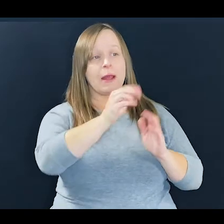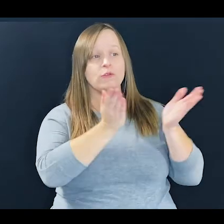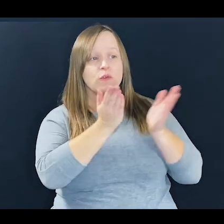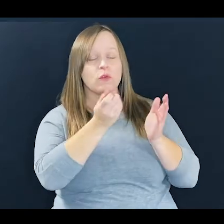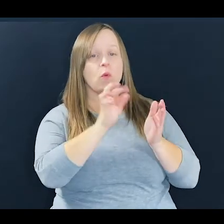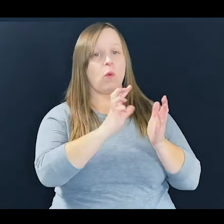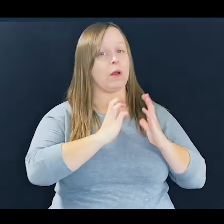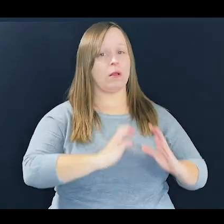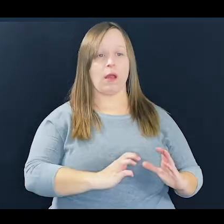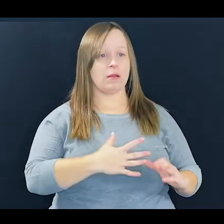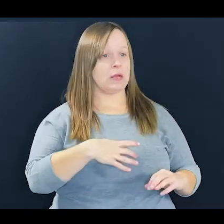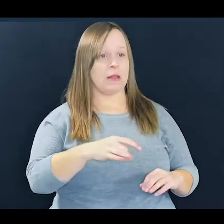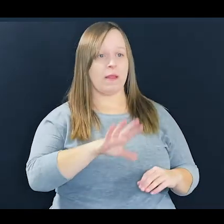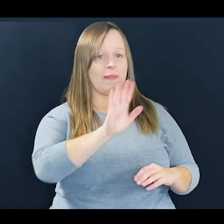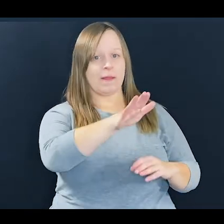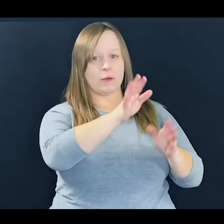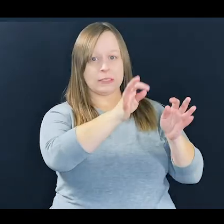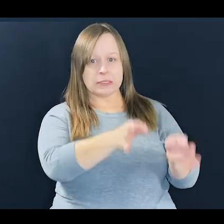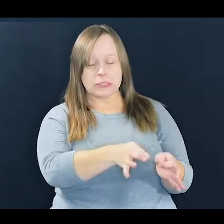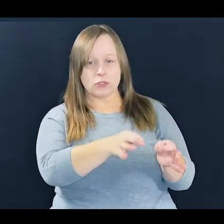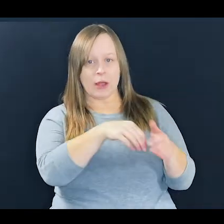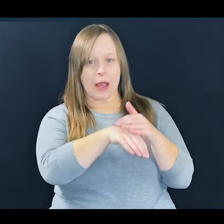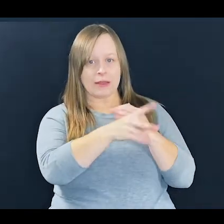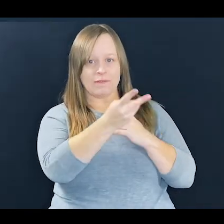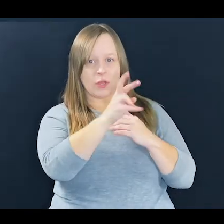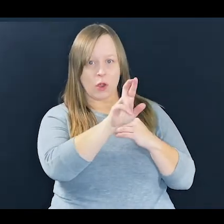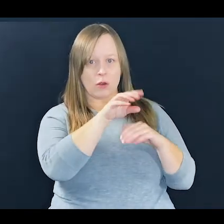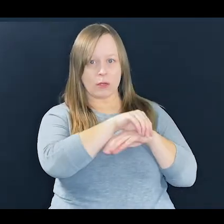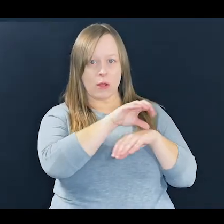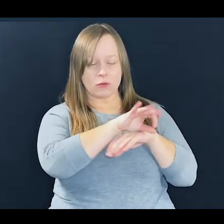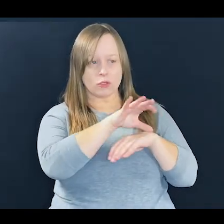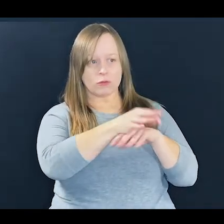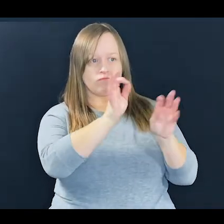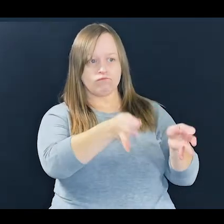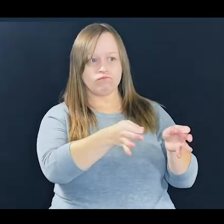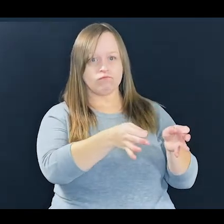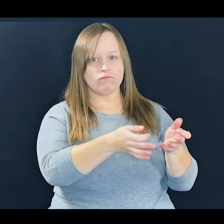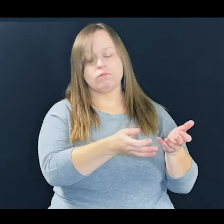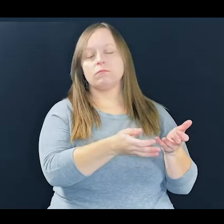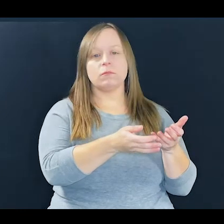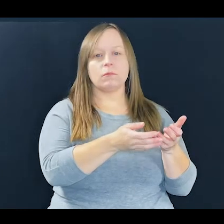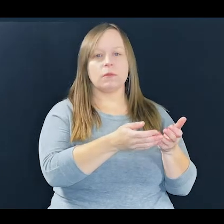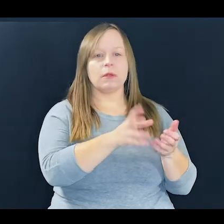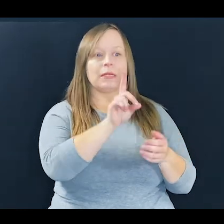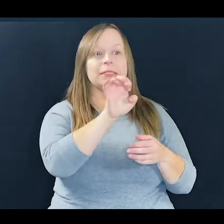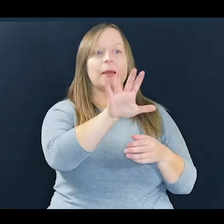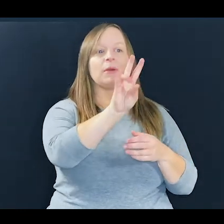or if the client did not like the decision that was made by ACCES-VR on December 7,